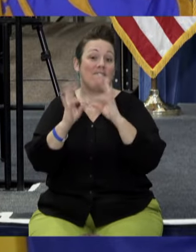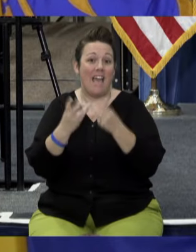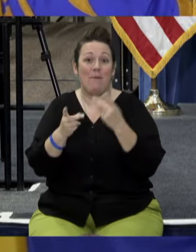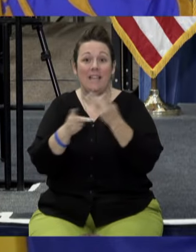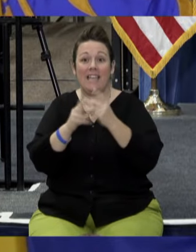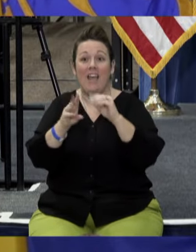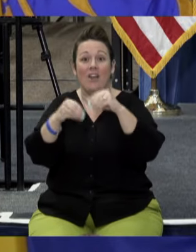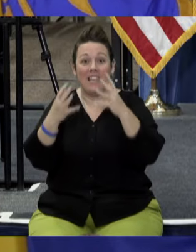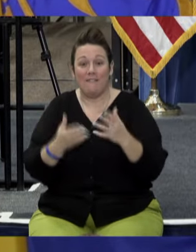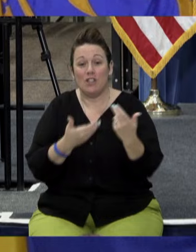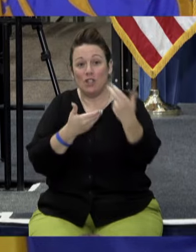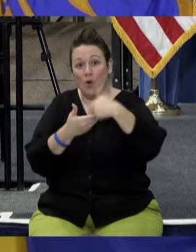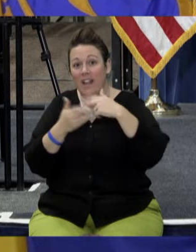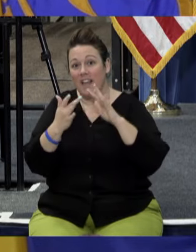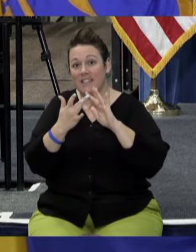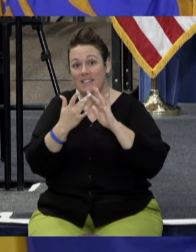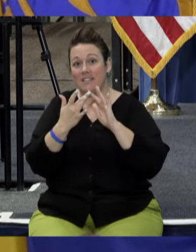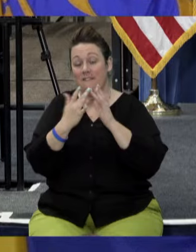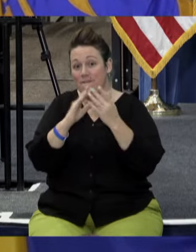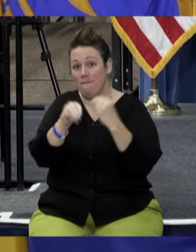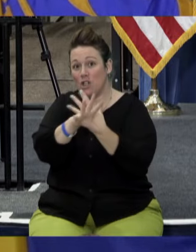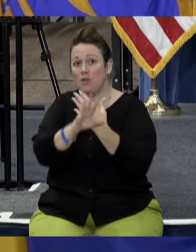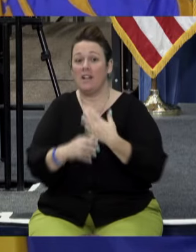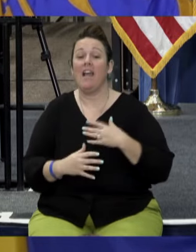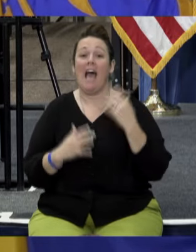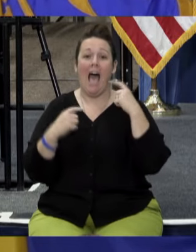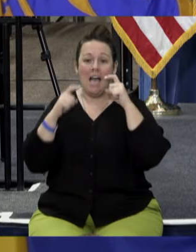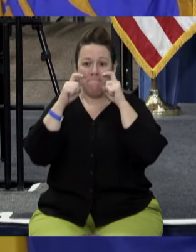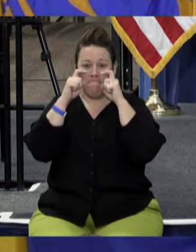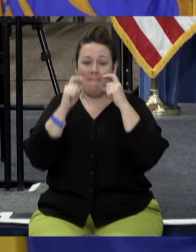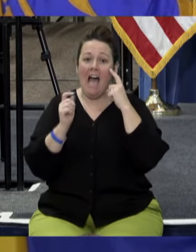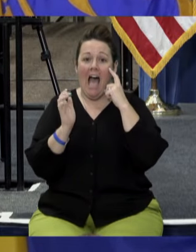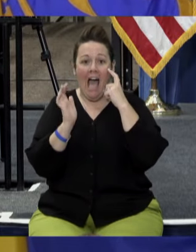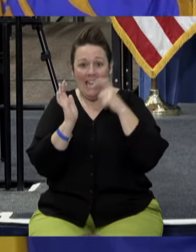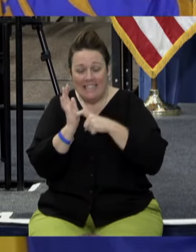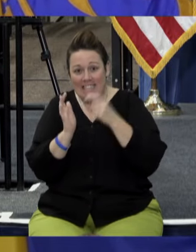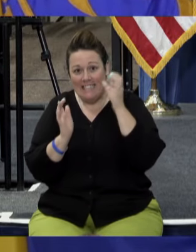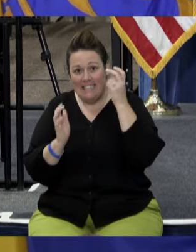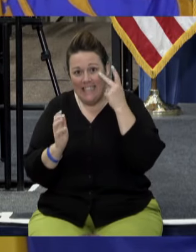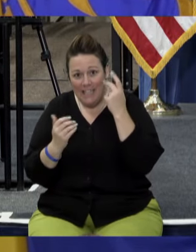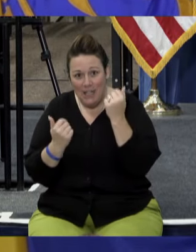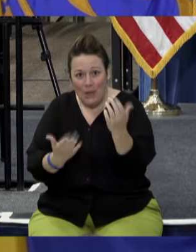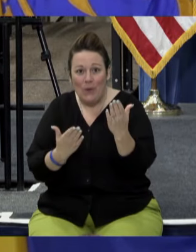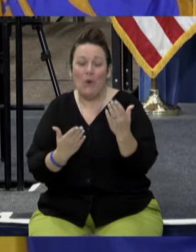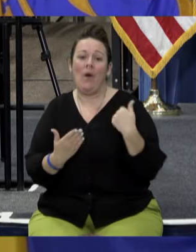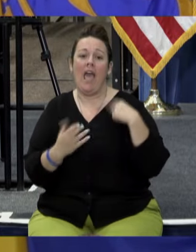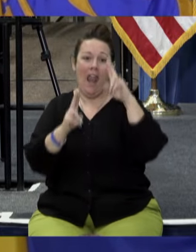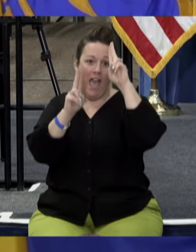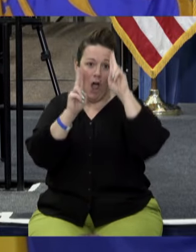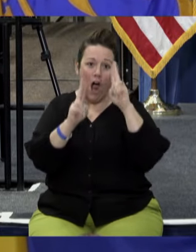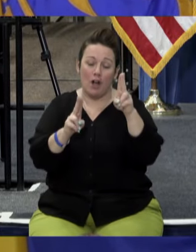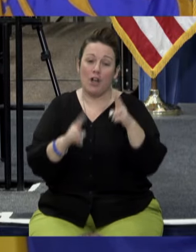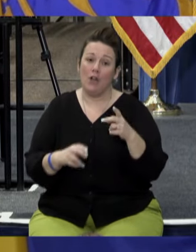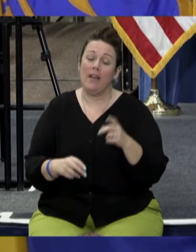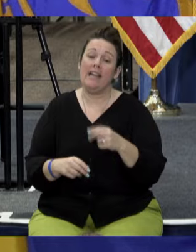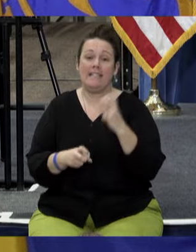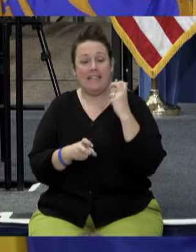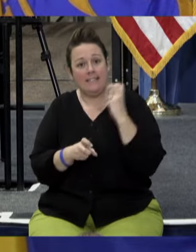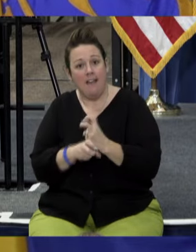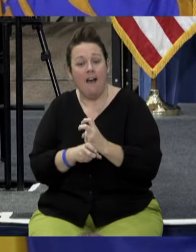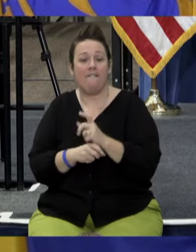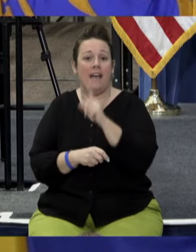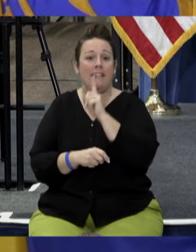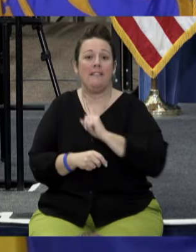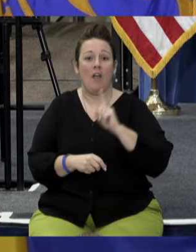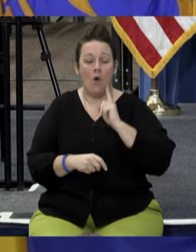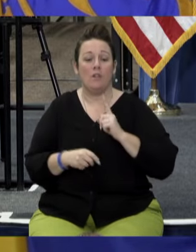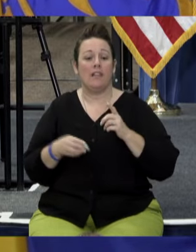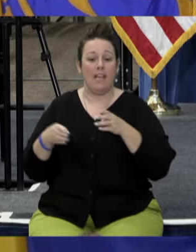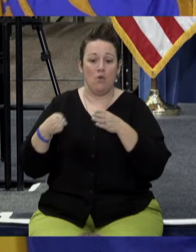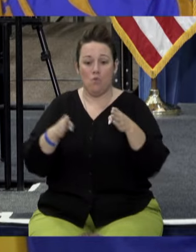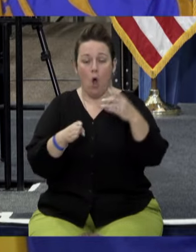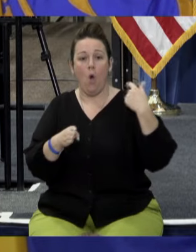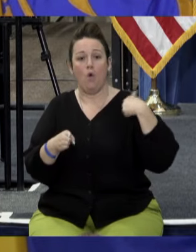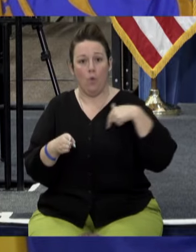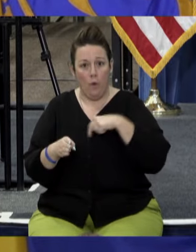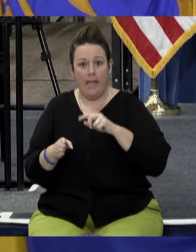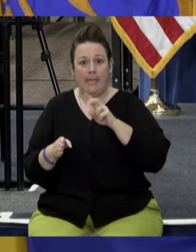and say, I see you, I honor you. It is a tough and lonely road we travel. Let me add my thanks to you